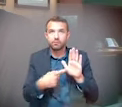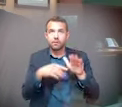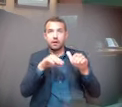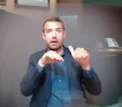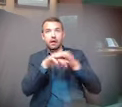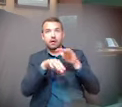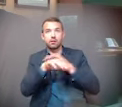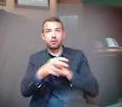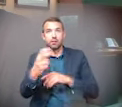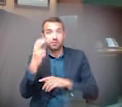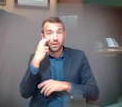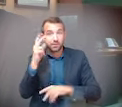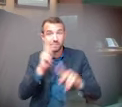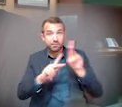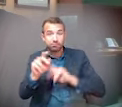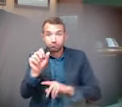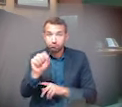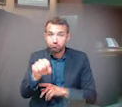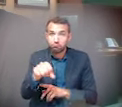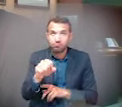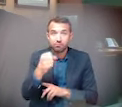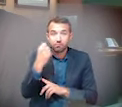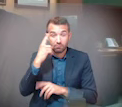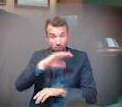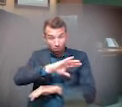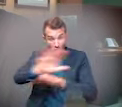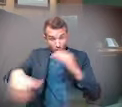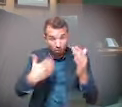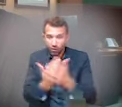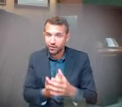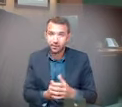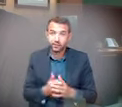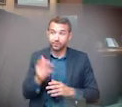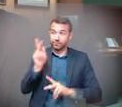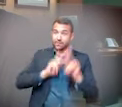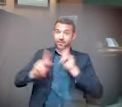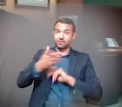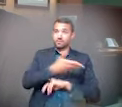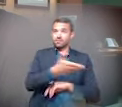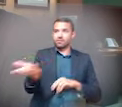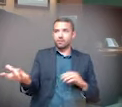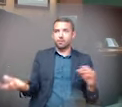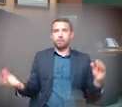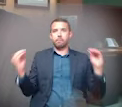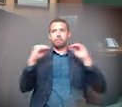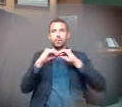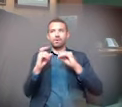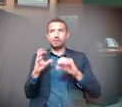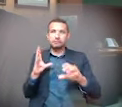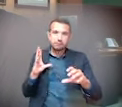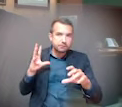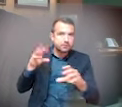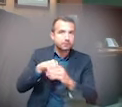They noted that all the patrons, they have more dwell time on multimodal exhibits than any of the